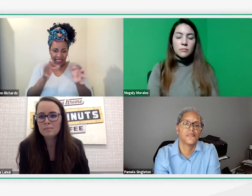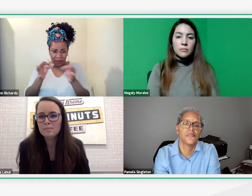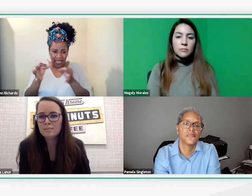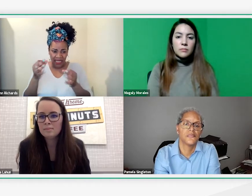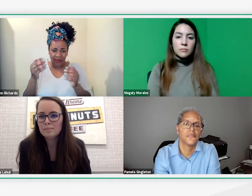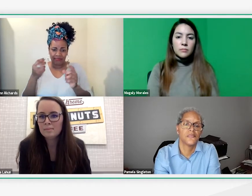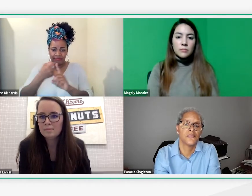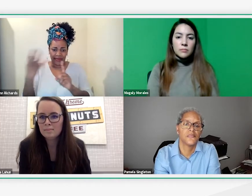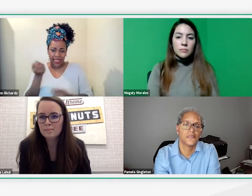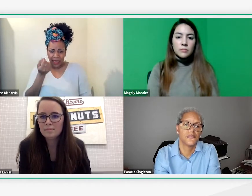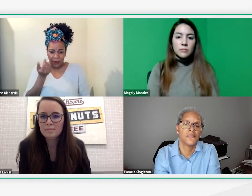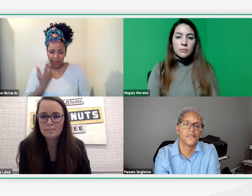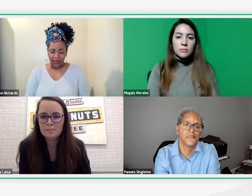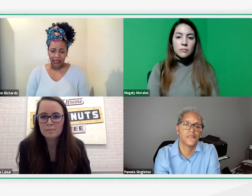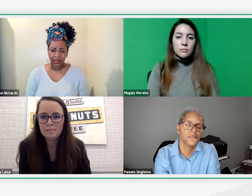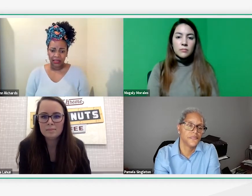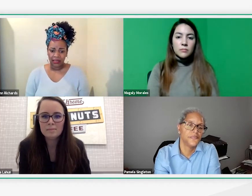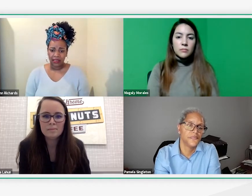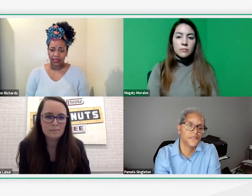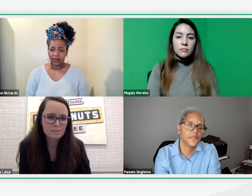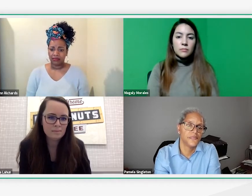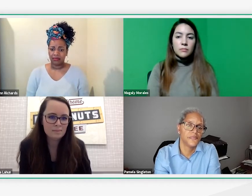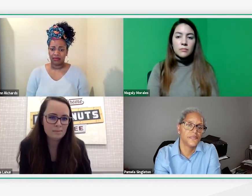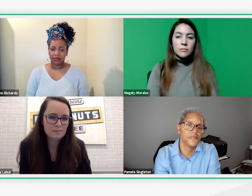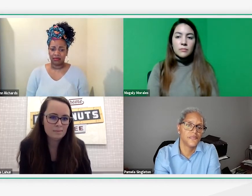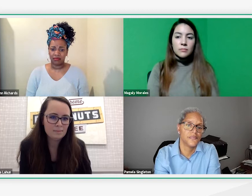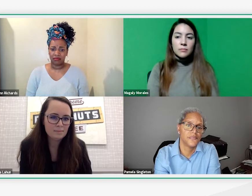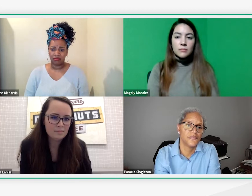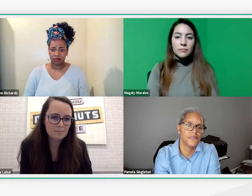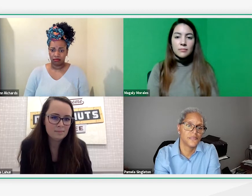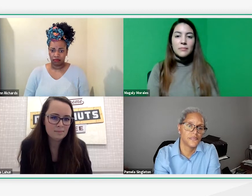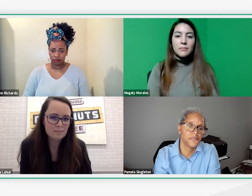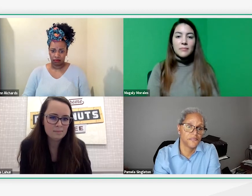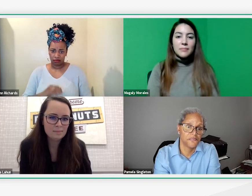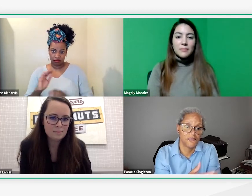difference between those options? Can you explain both of those a little bit more?